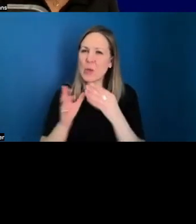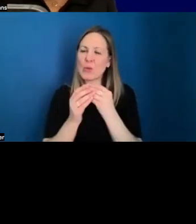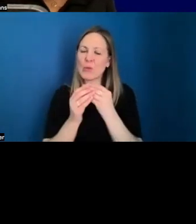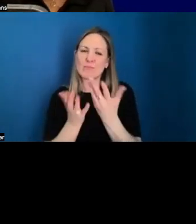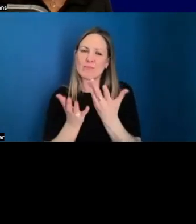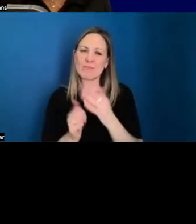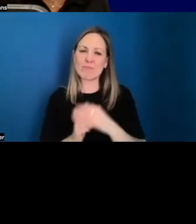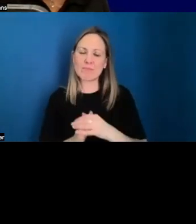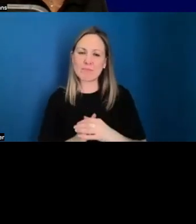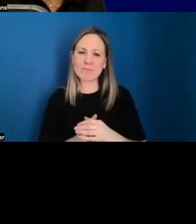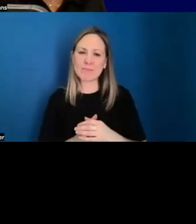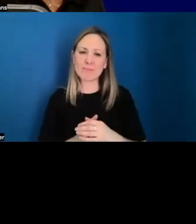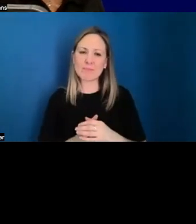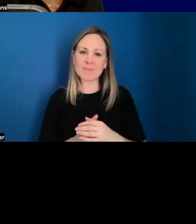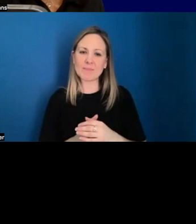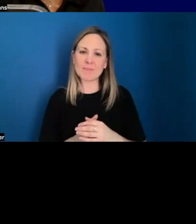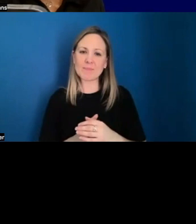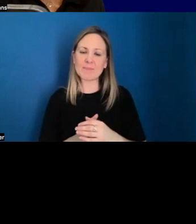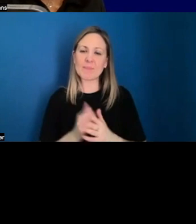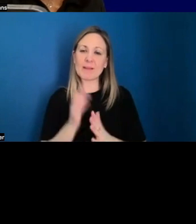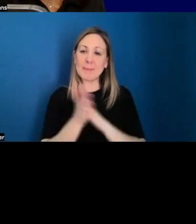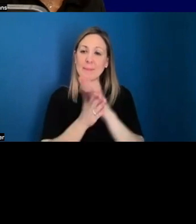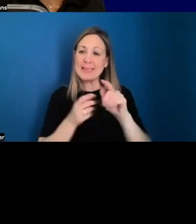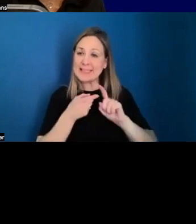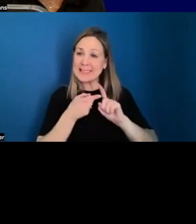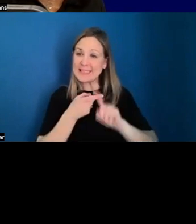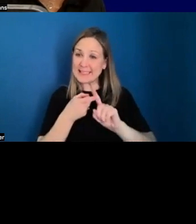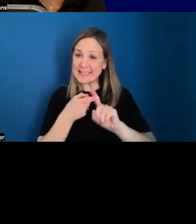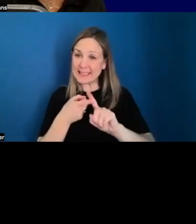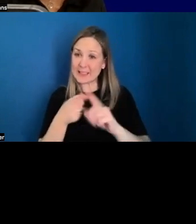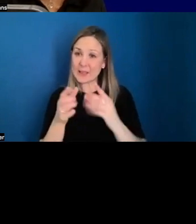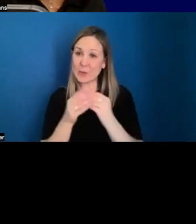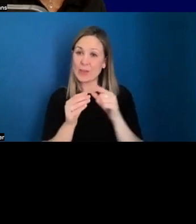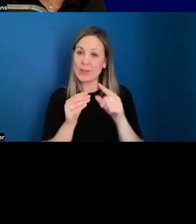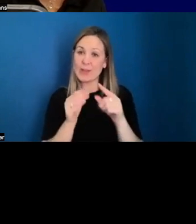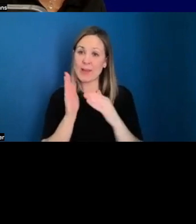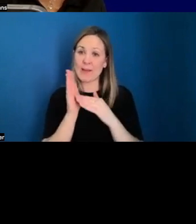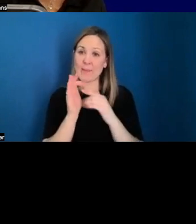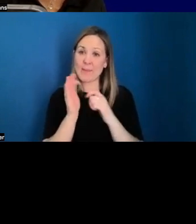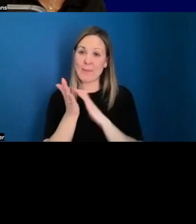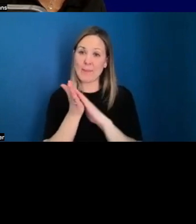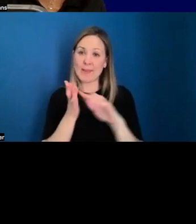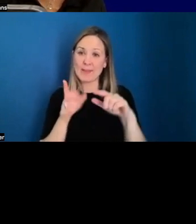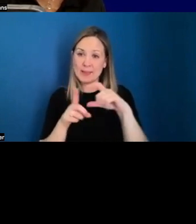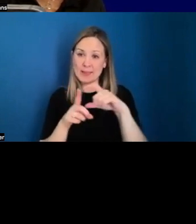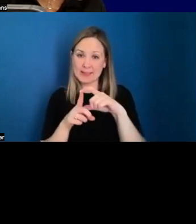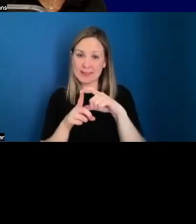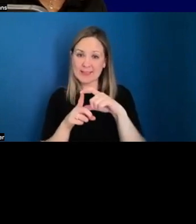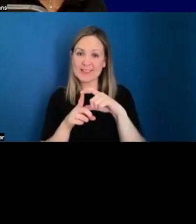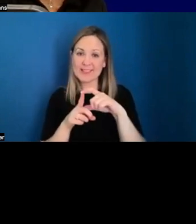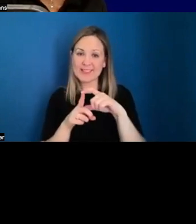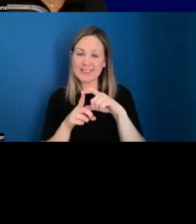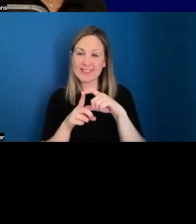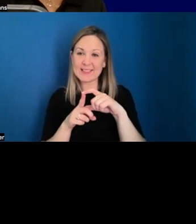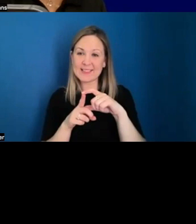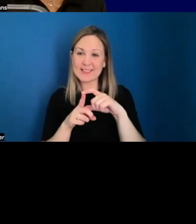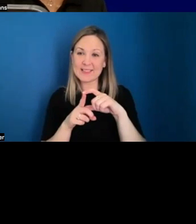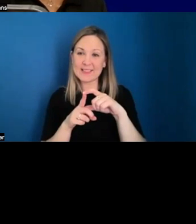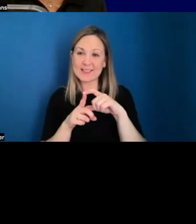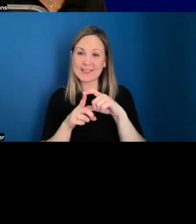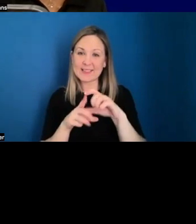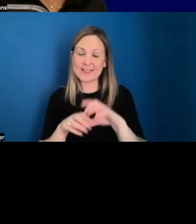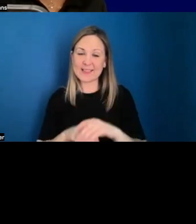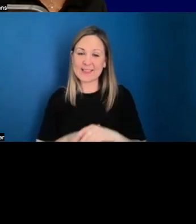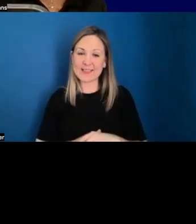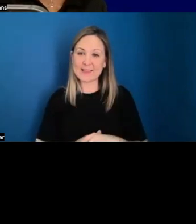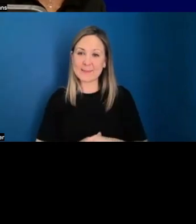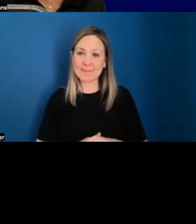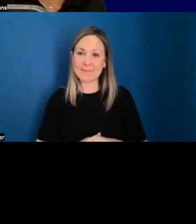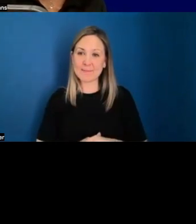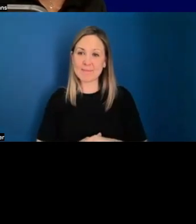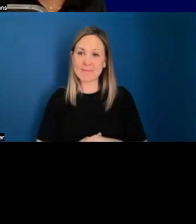By being consistent with this method (unintelligible) back to another